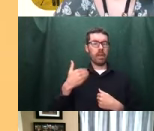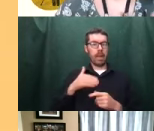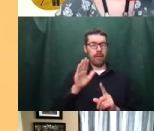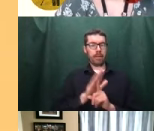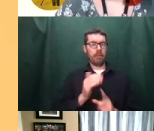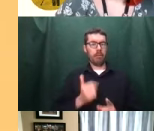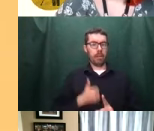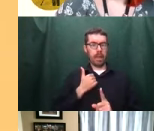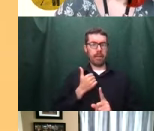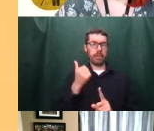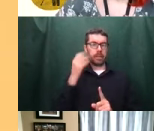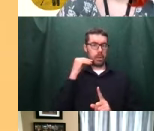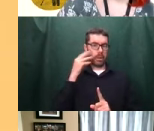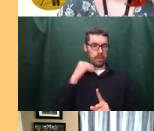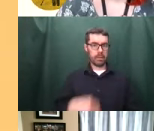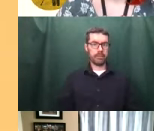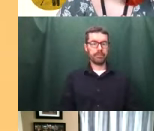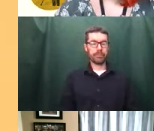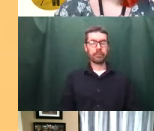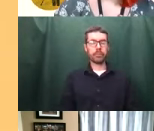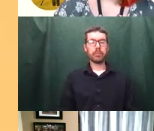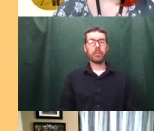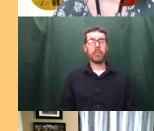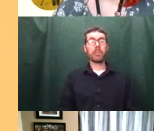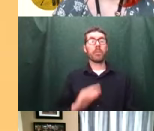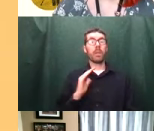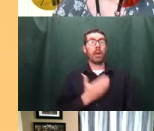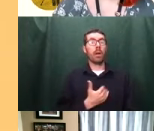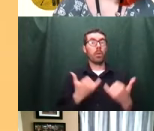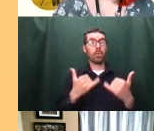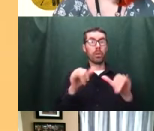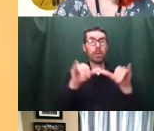So in our current system, uh, people have been manipulated into believing that productivity